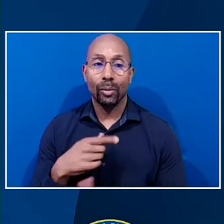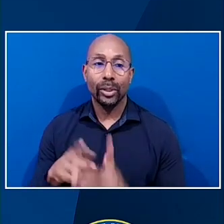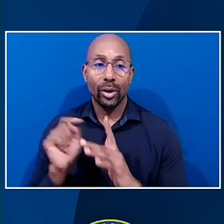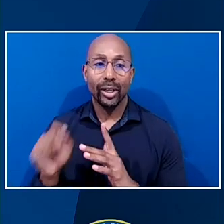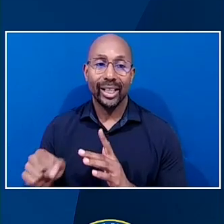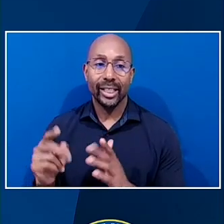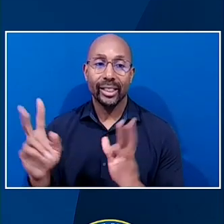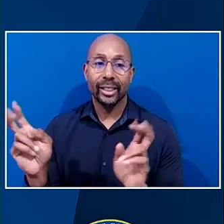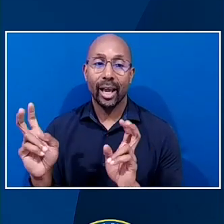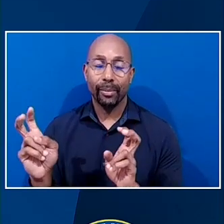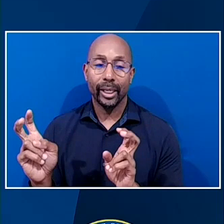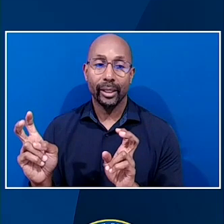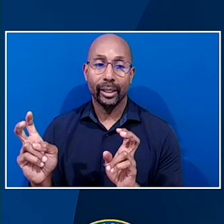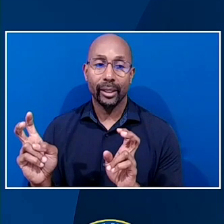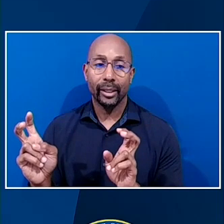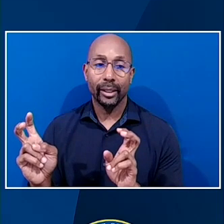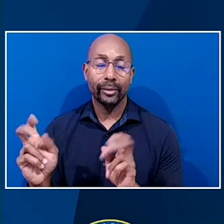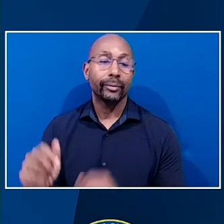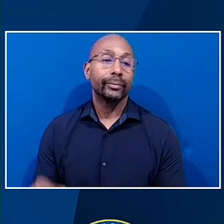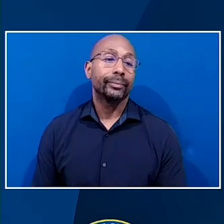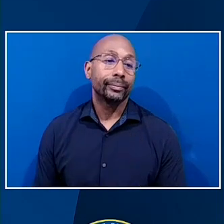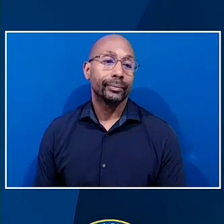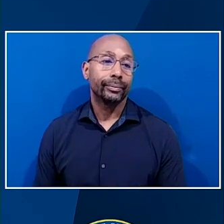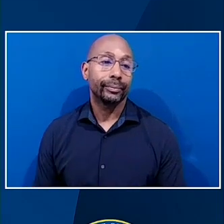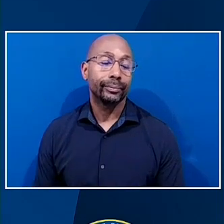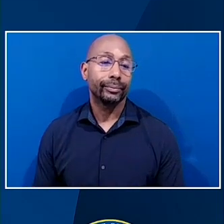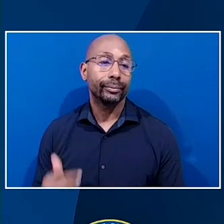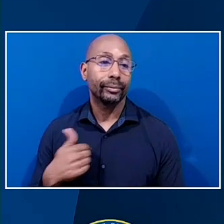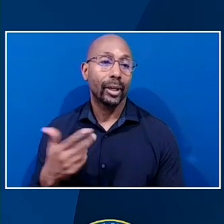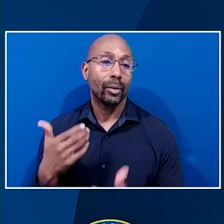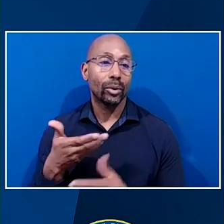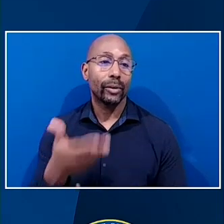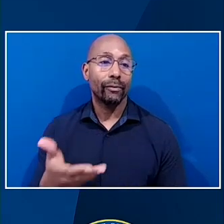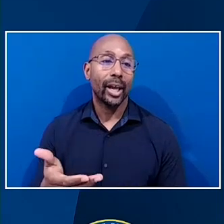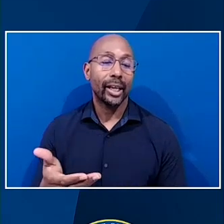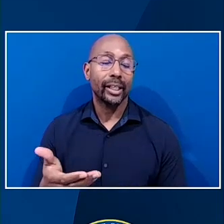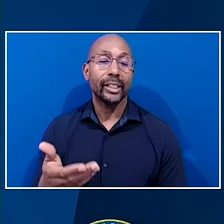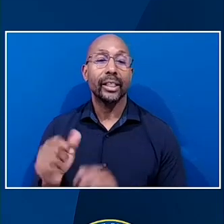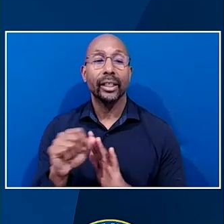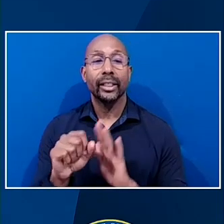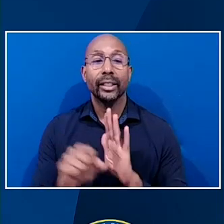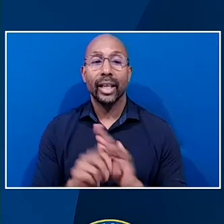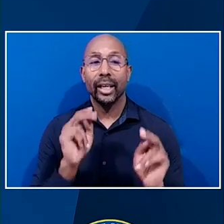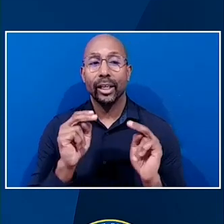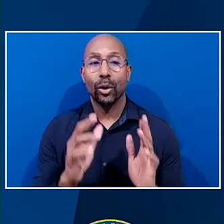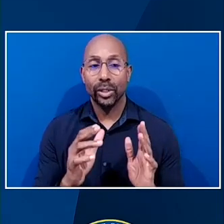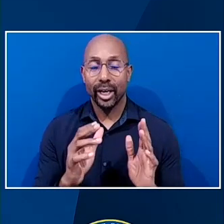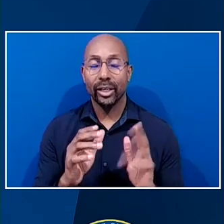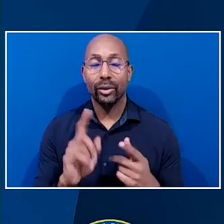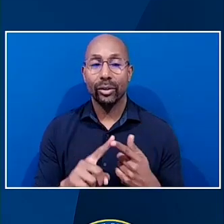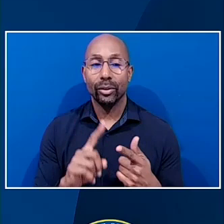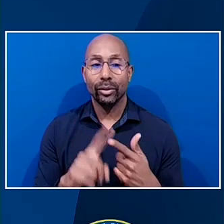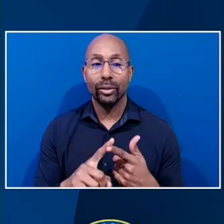And I would like to invite the state negotiators and all of the institutional